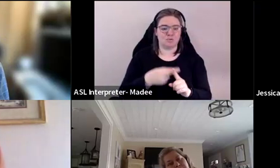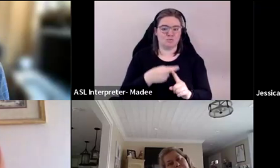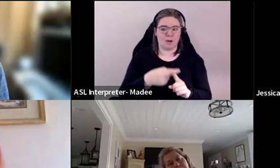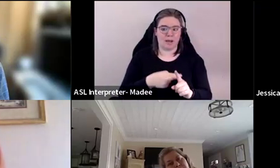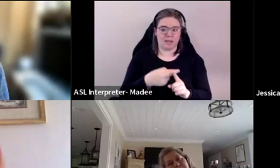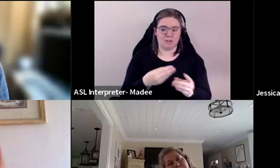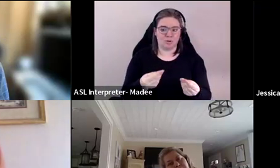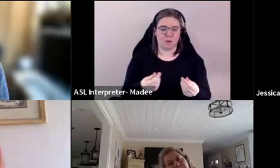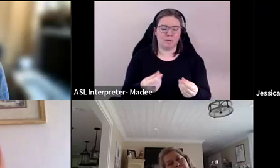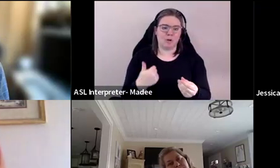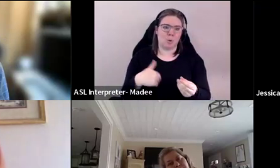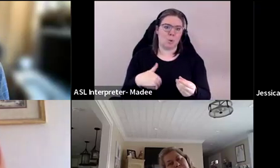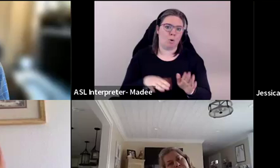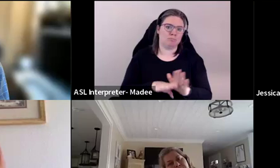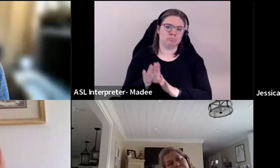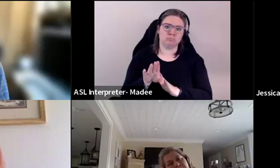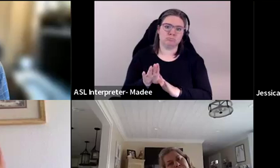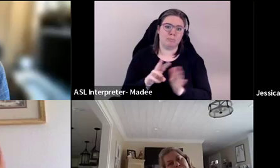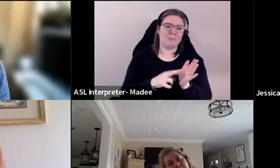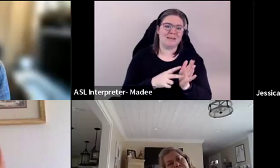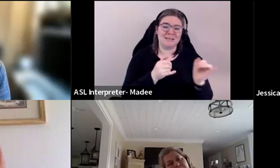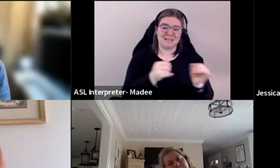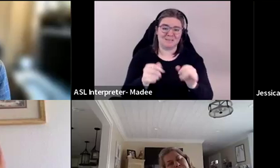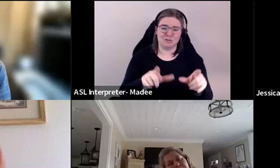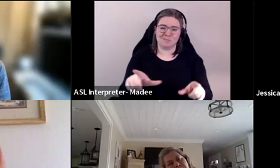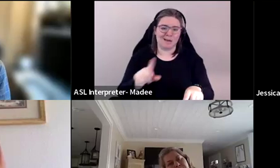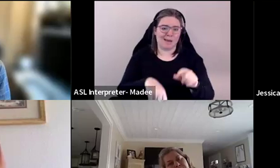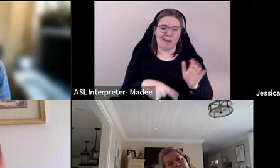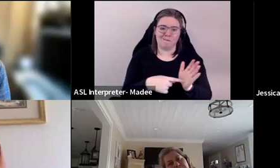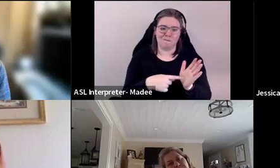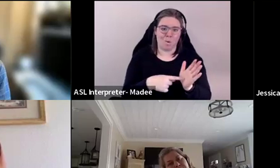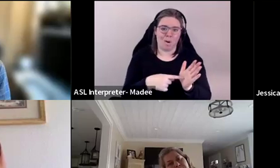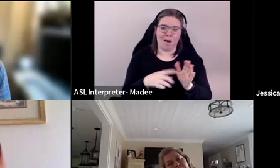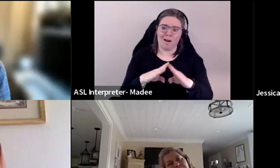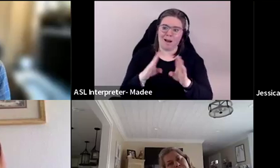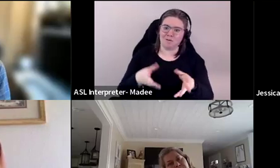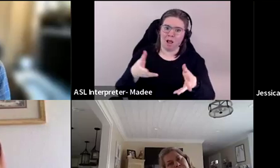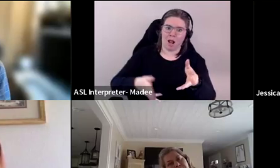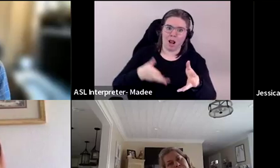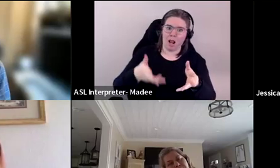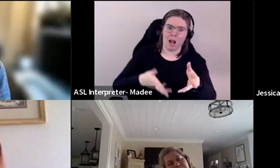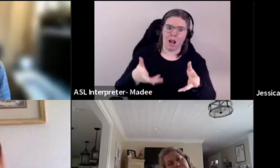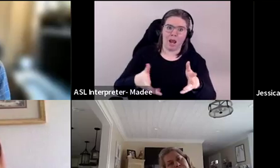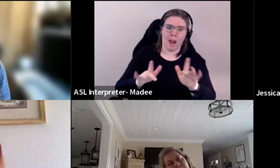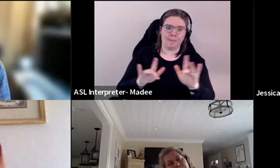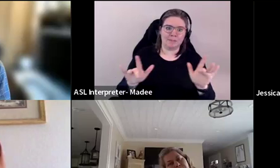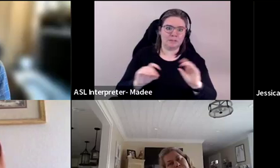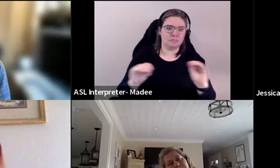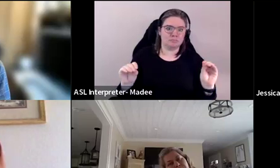Rebecca /APRIL: that small landlords cannot afford it, and houses are sitting empty. Rebecca /APRIL: So that is